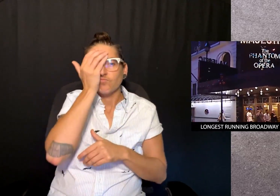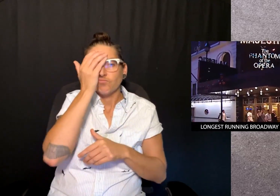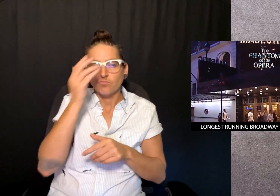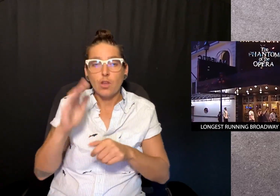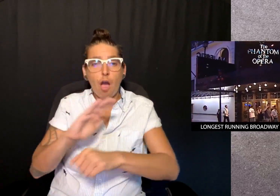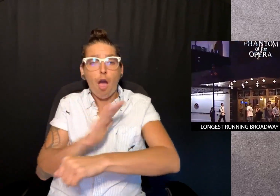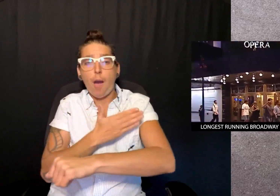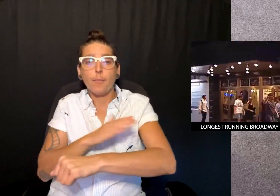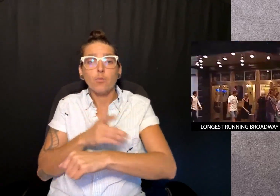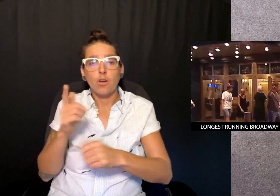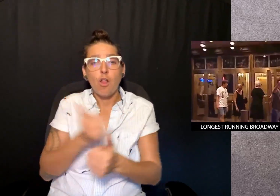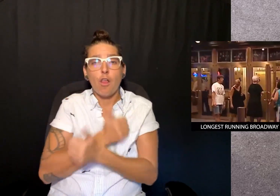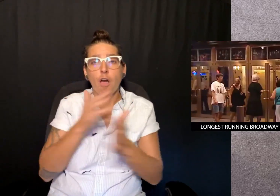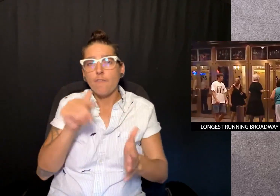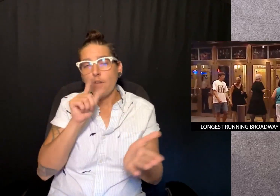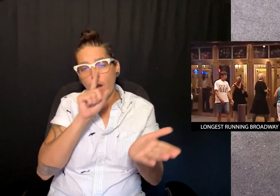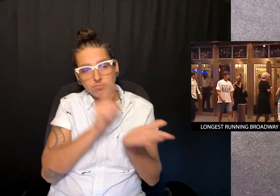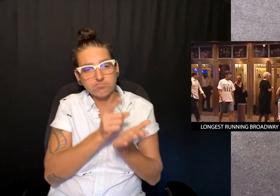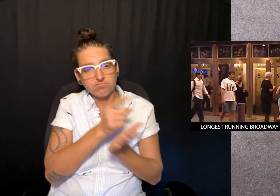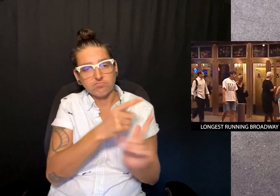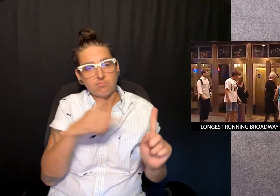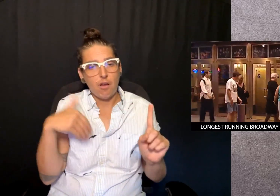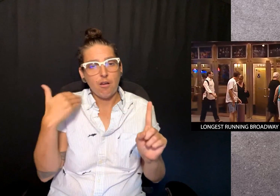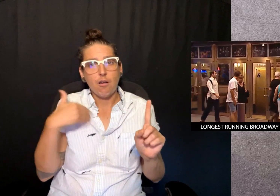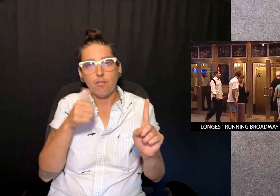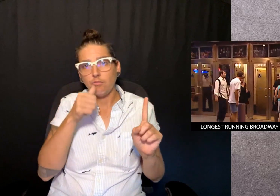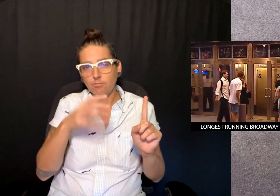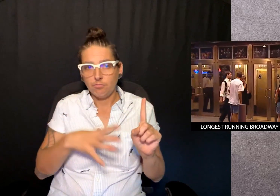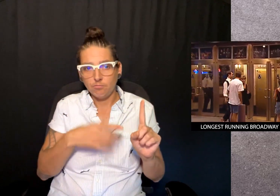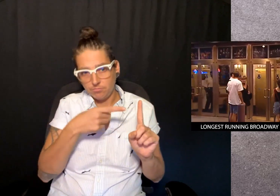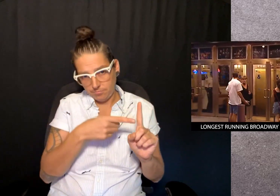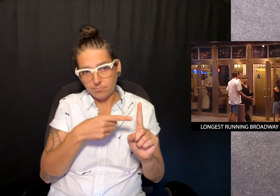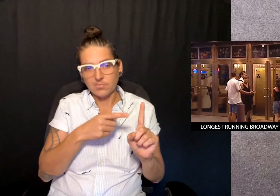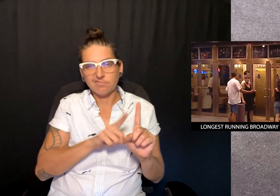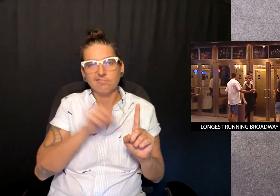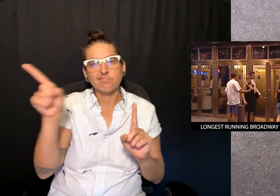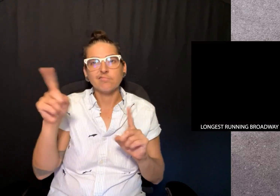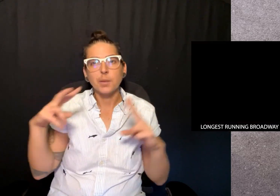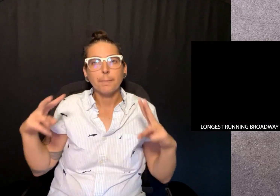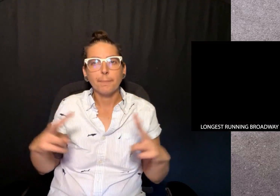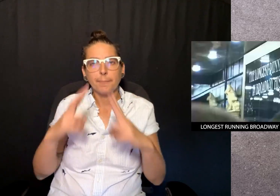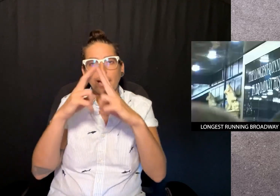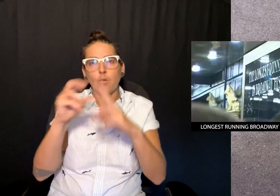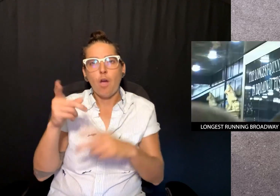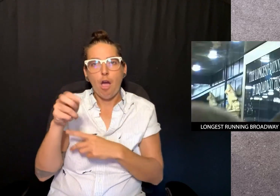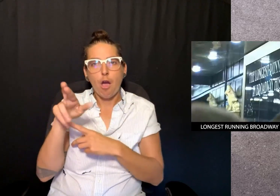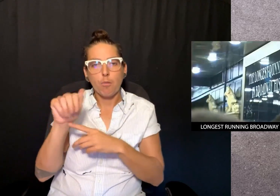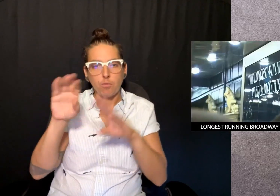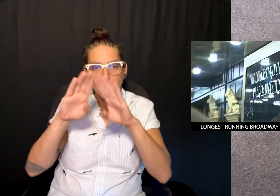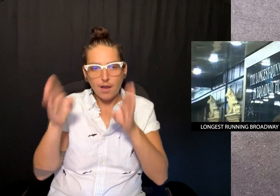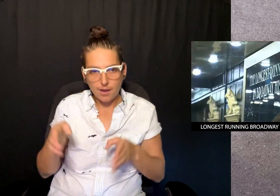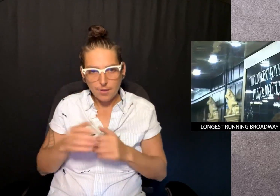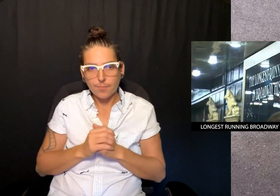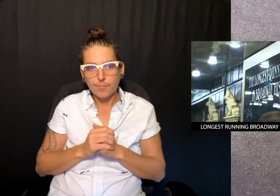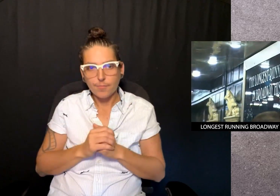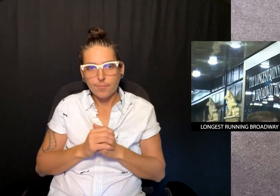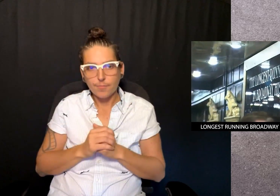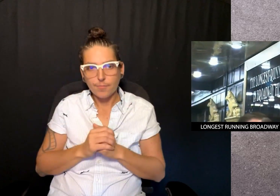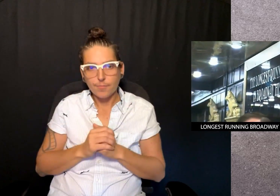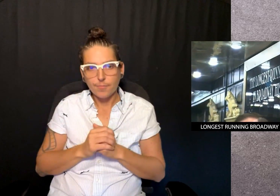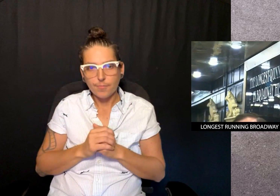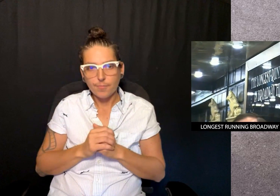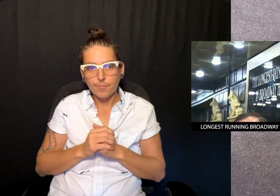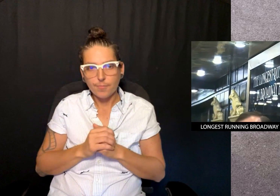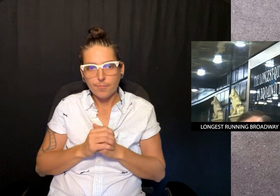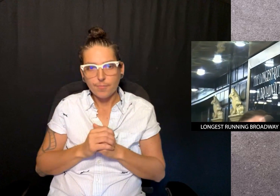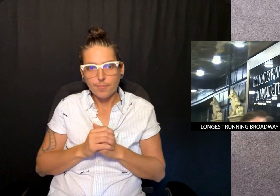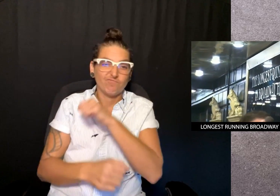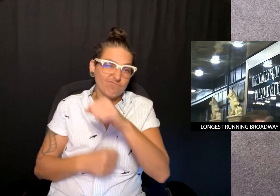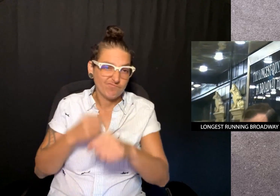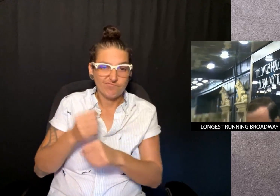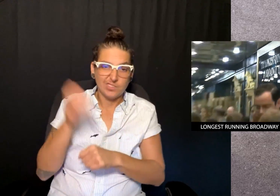lover who falls in love with a young soprano at the Paris Opera House in its 35 years on